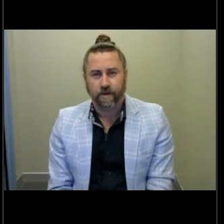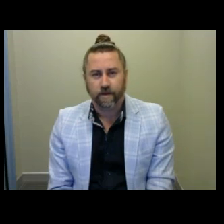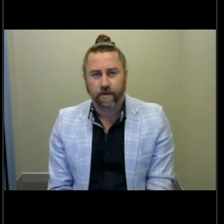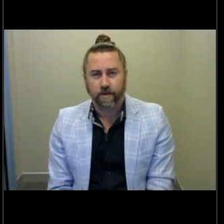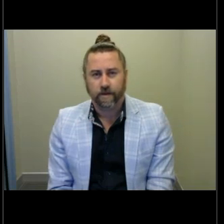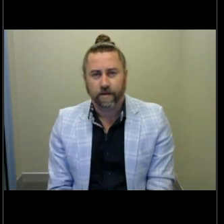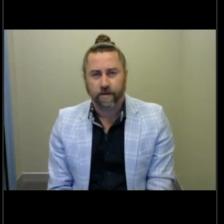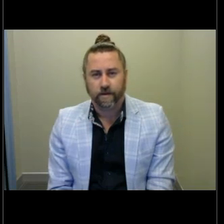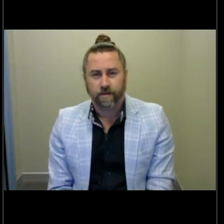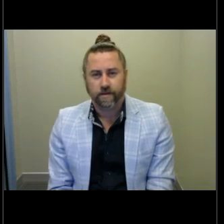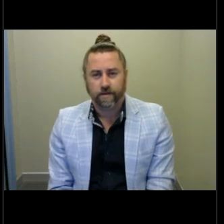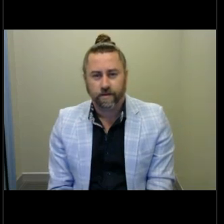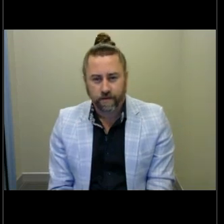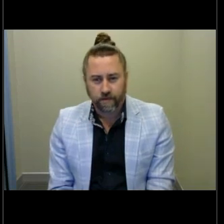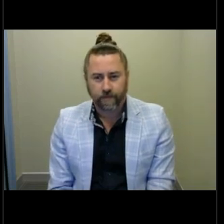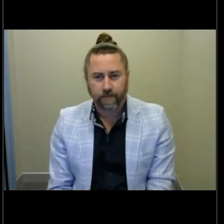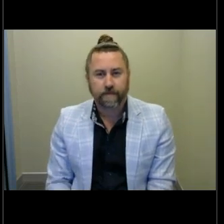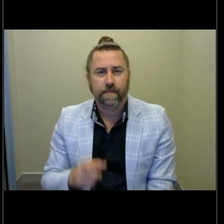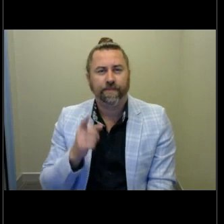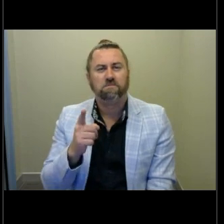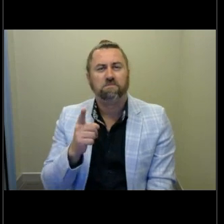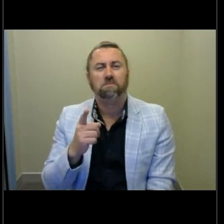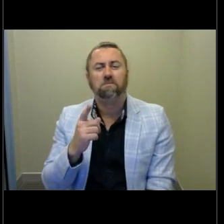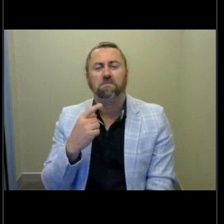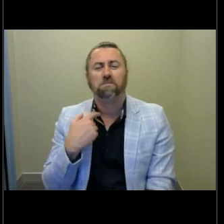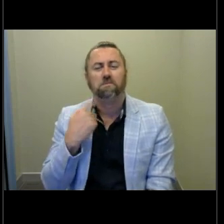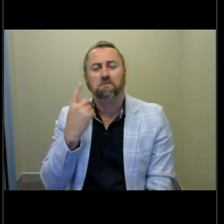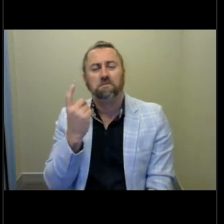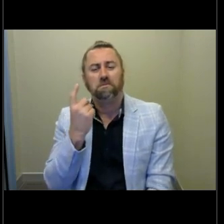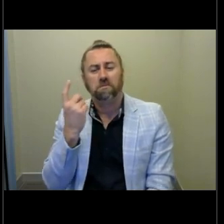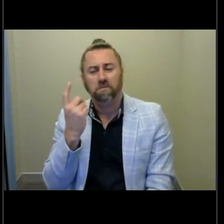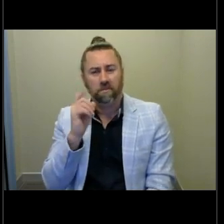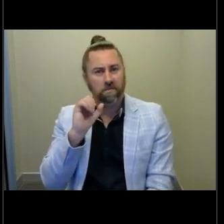We are interested to know what your role is today.